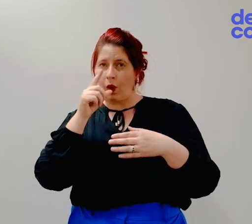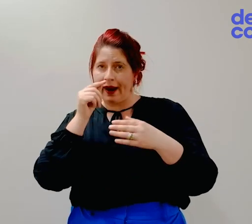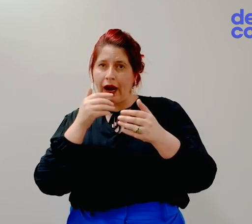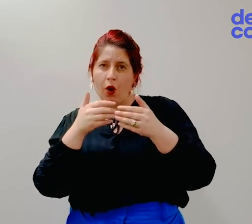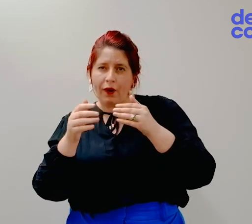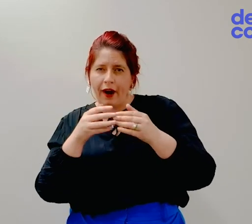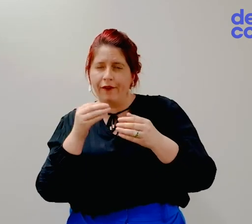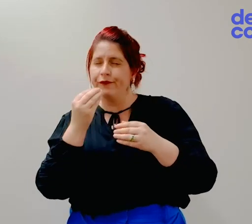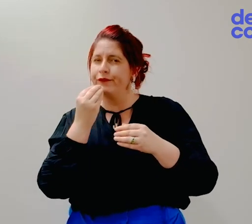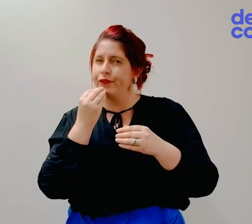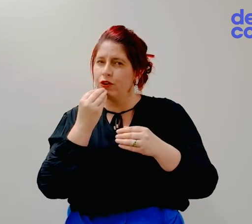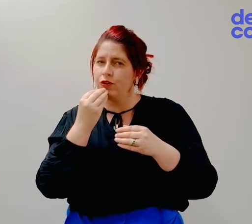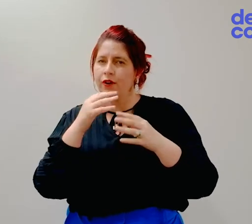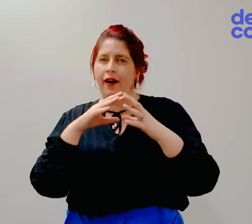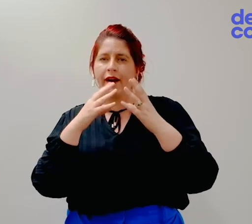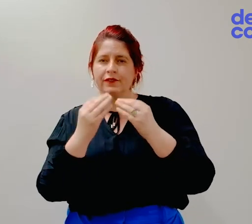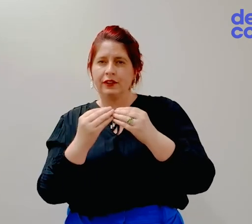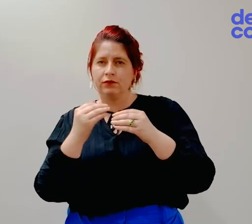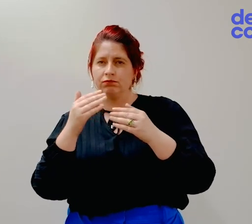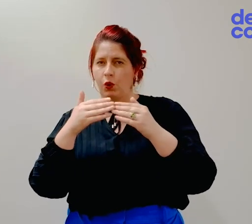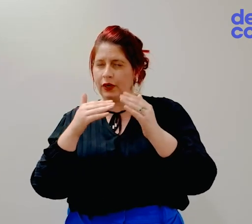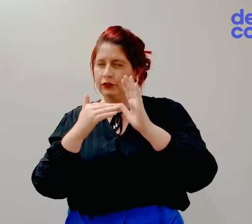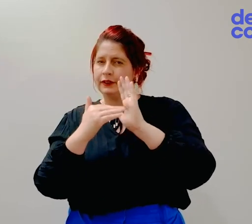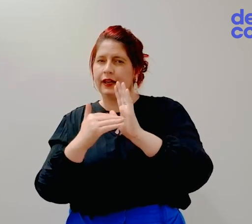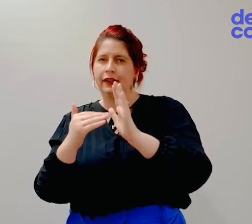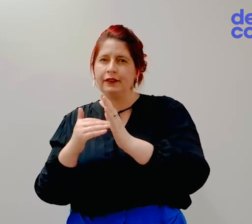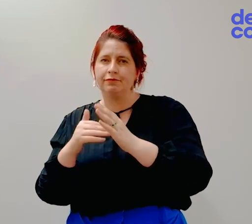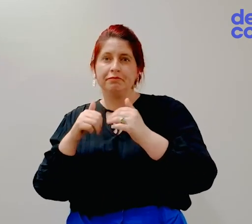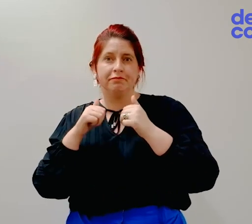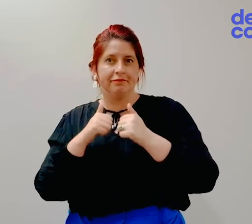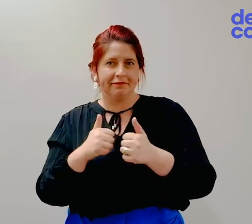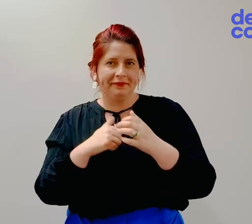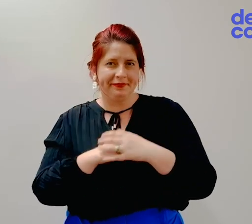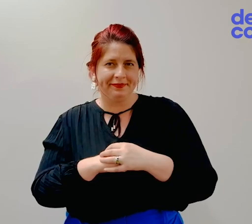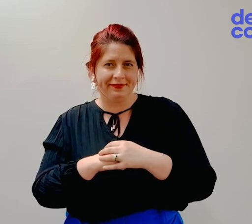If you can, let us know. For catering purposes and for adequate